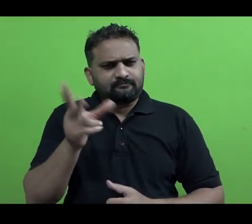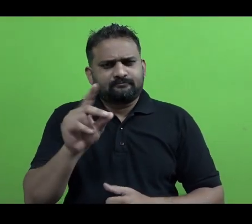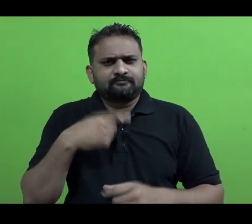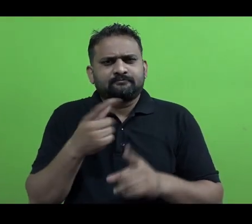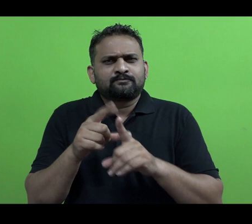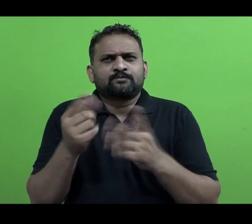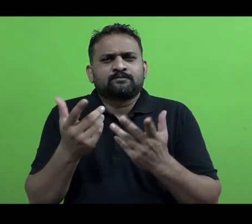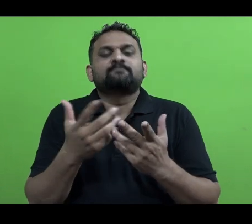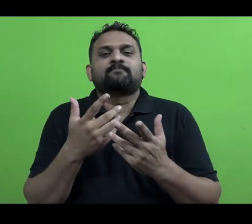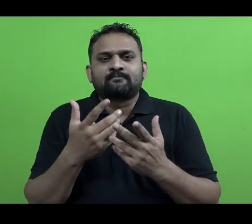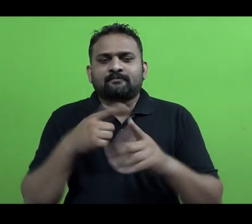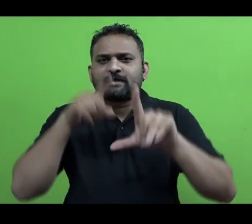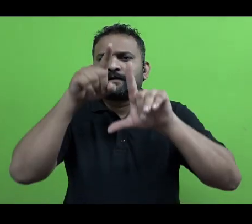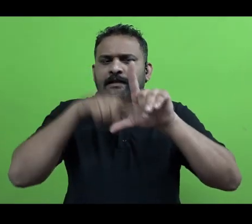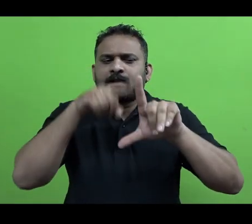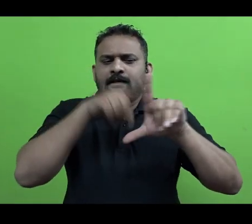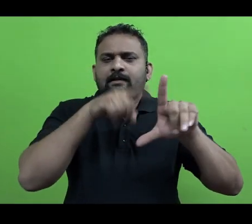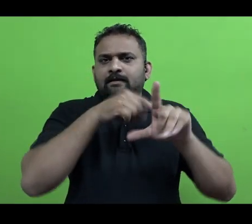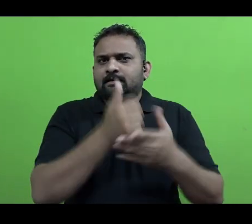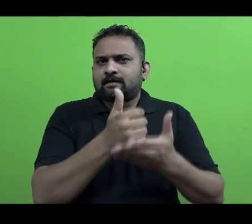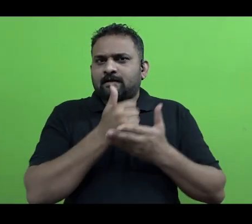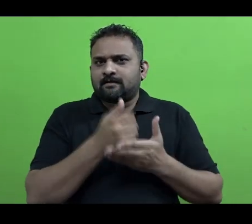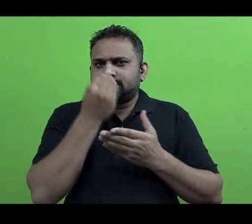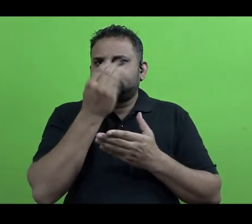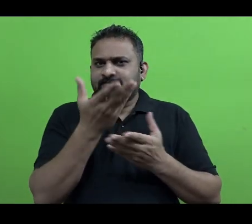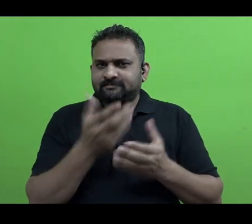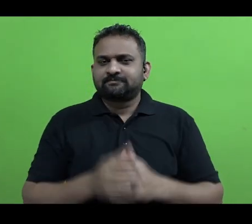Once again let's draw some lines to help us add the numbers.